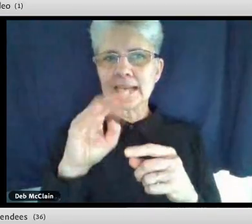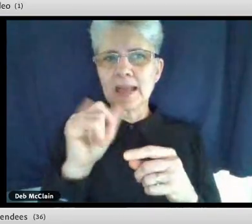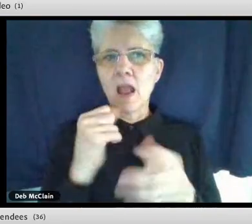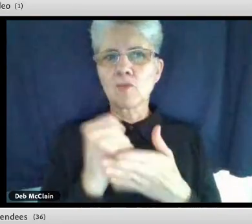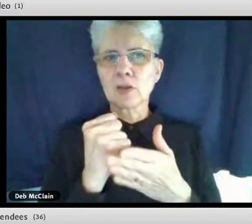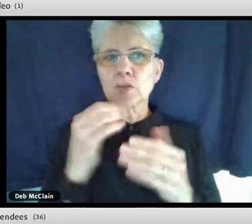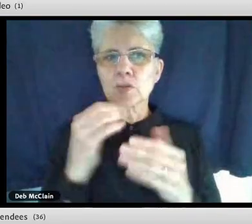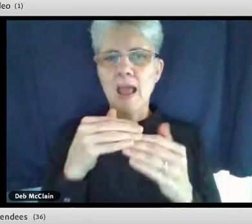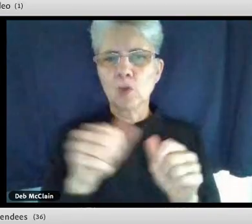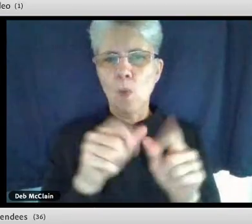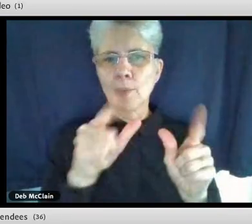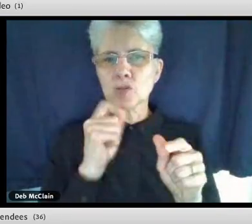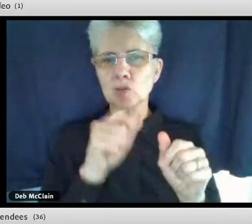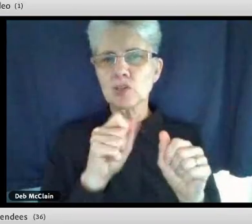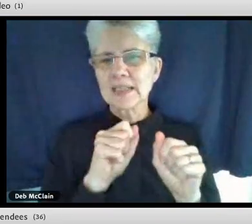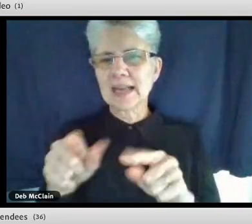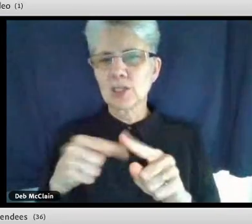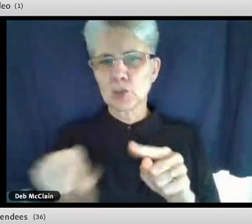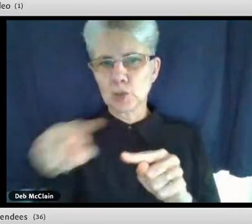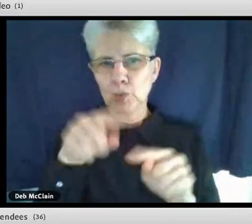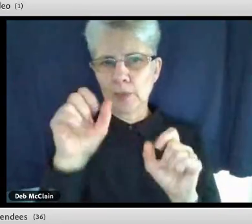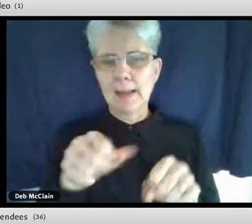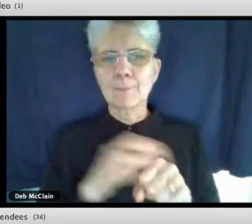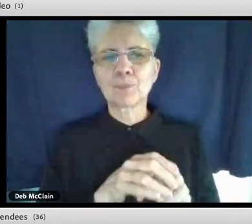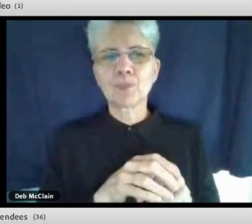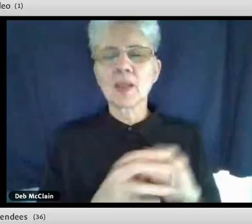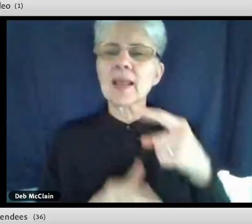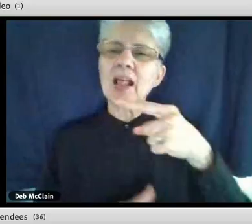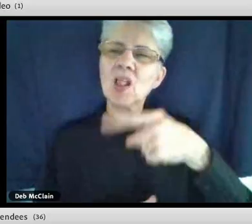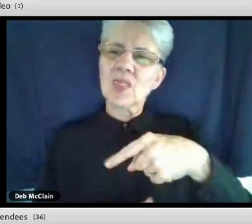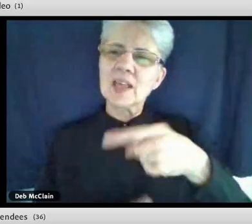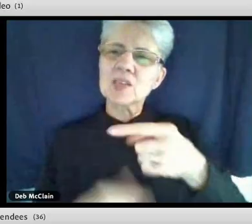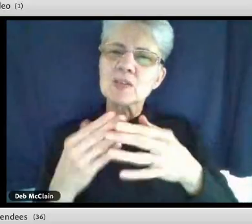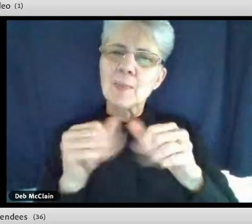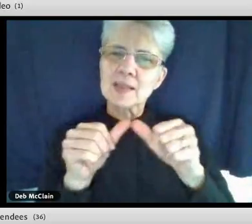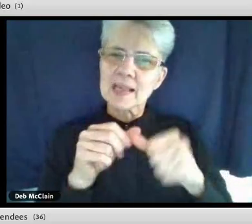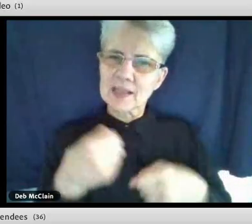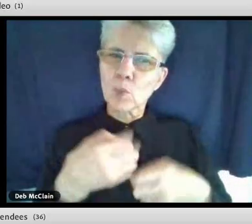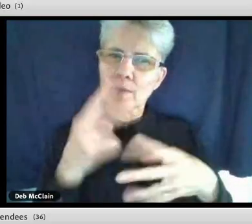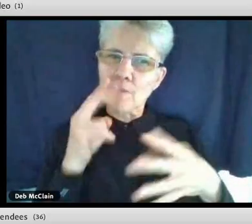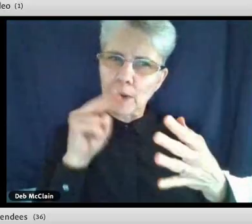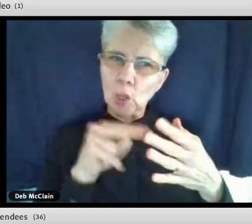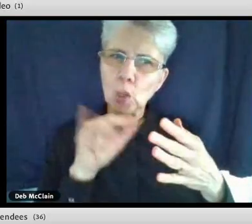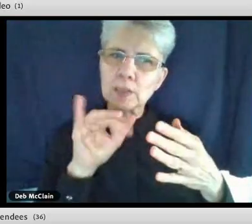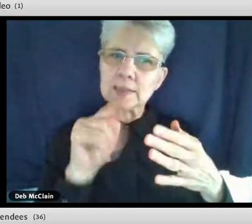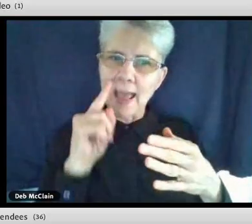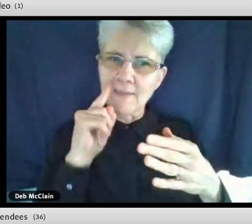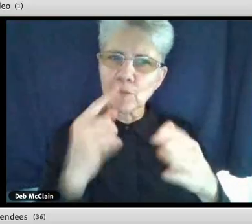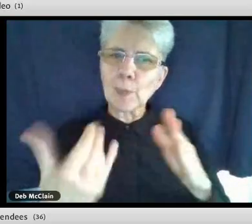Okay, and I will get this PDF to Cindy of the sources right after the webinar so she can send it out to you,